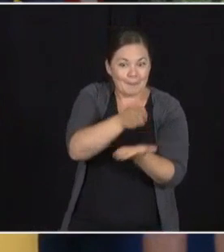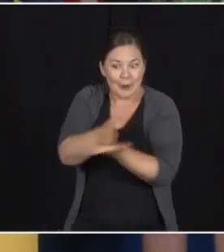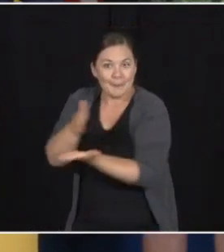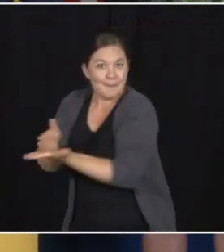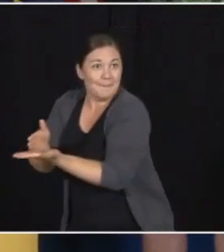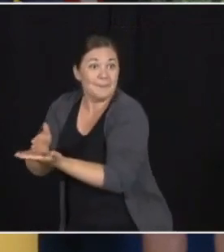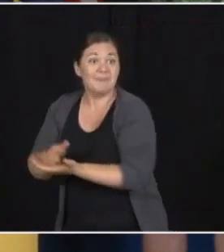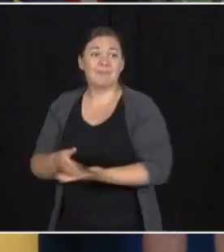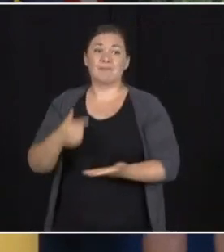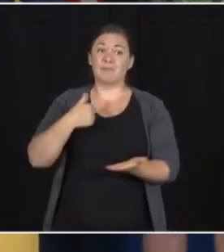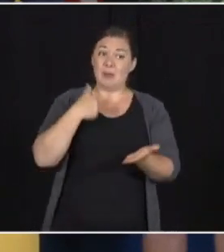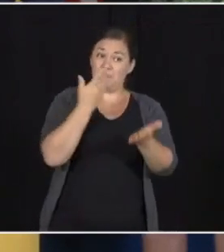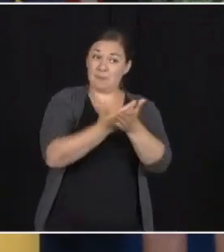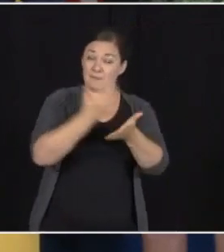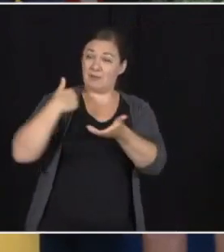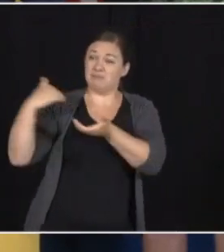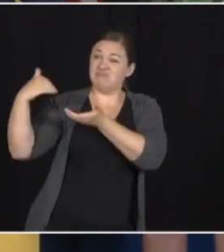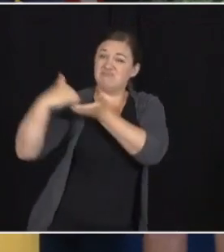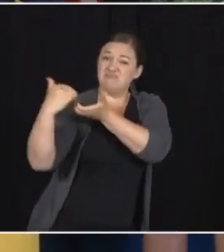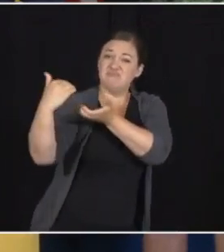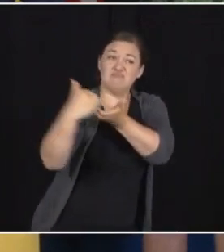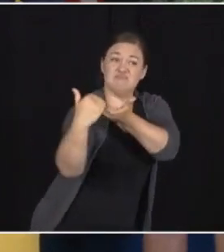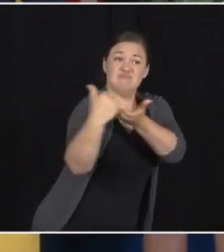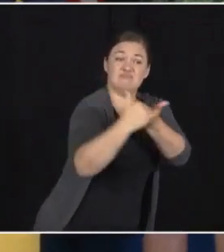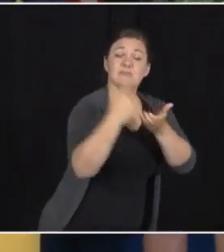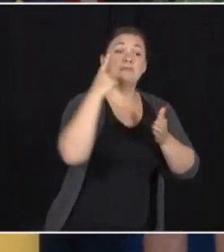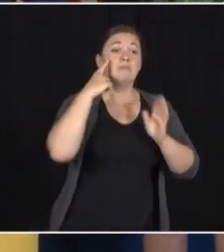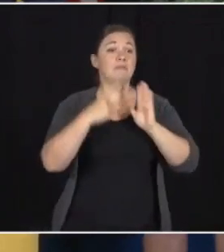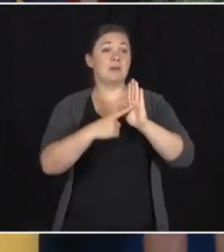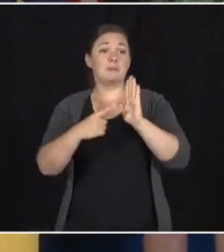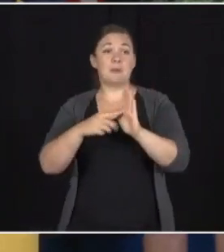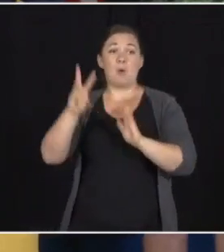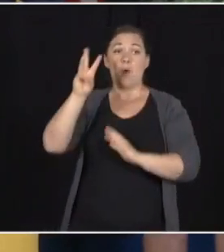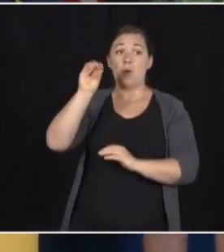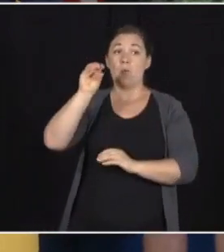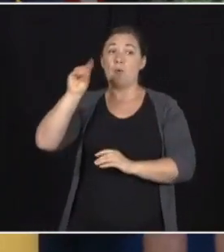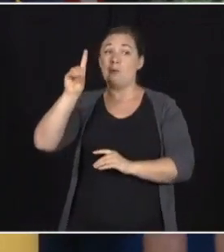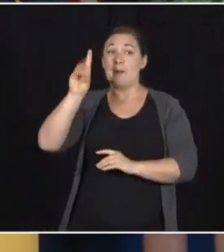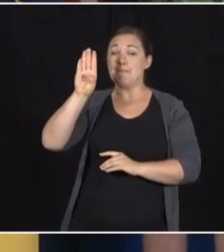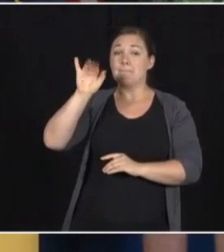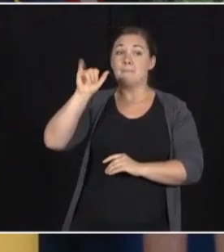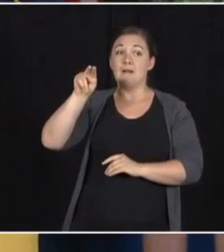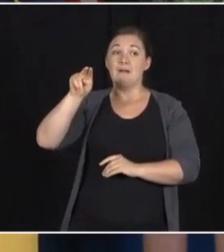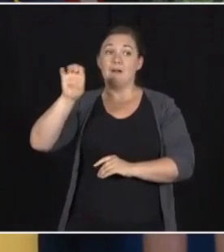partnerships work at the Woodbine and mimic oh stations. We want to keep this going.